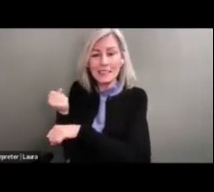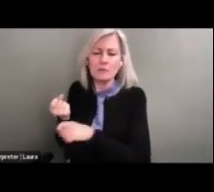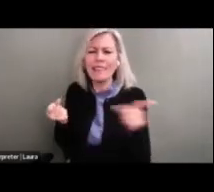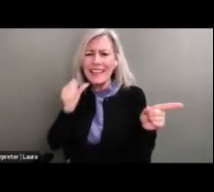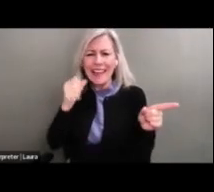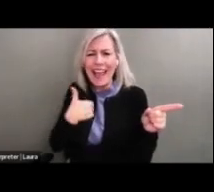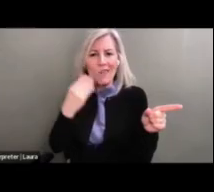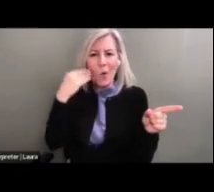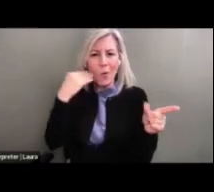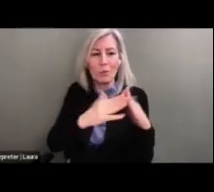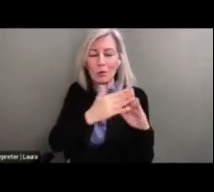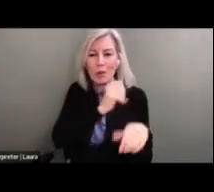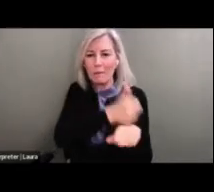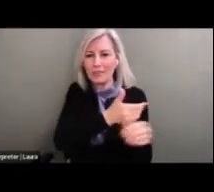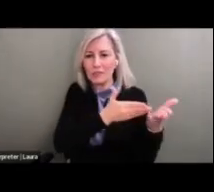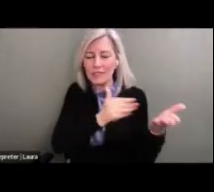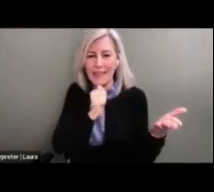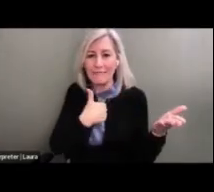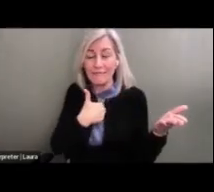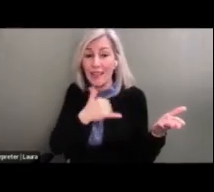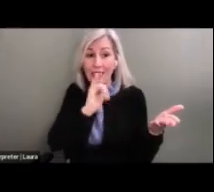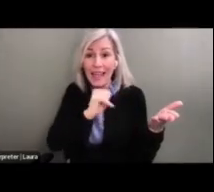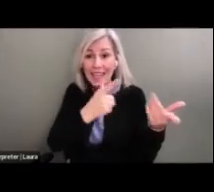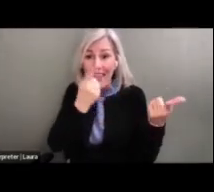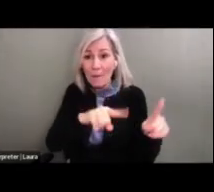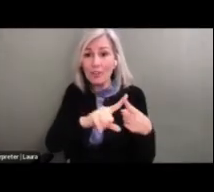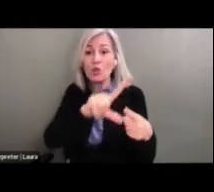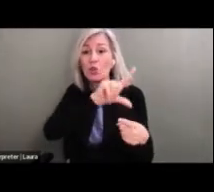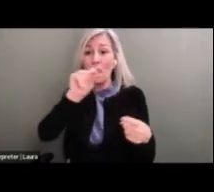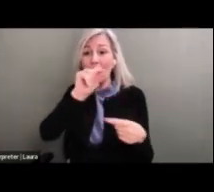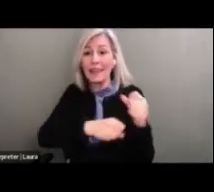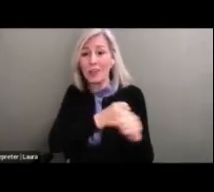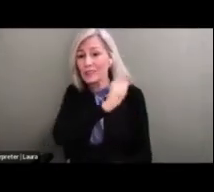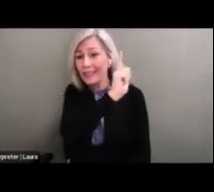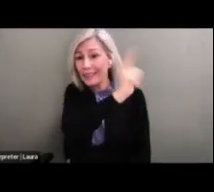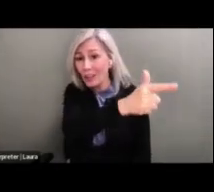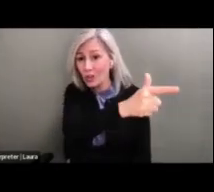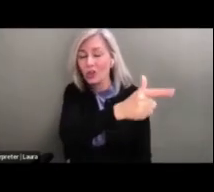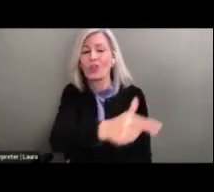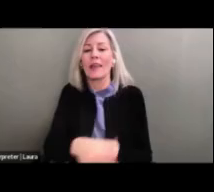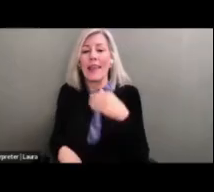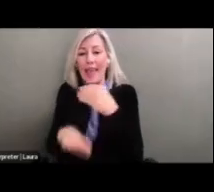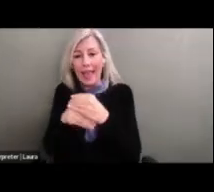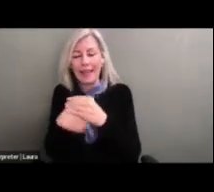in the 1960s, there was no such thing as Home and Community-Based Services,